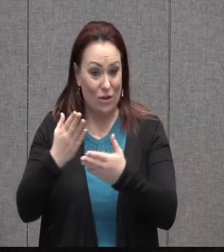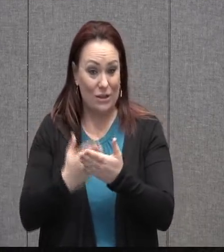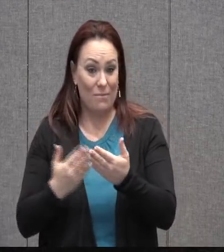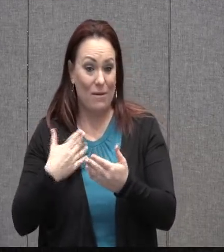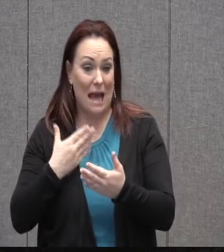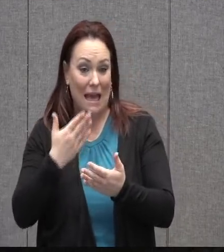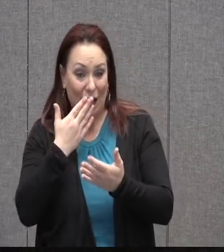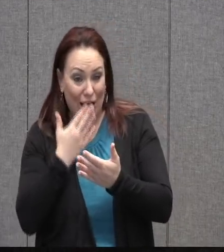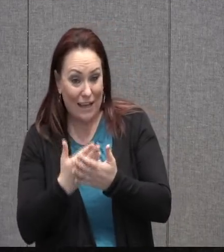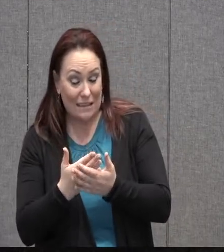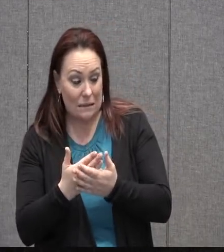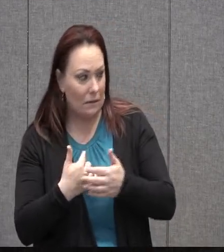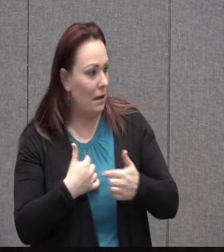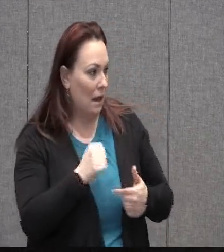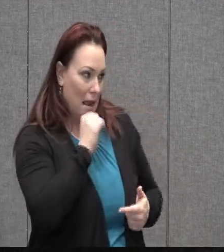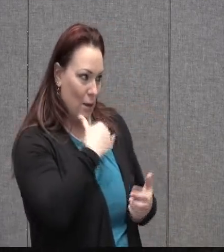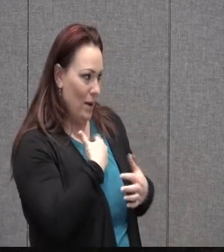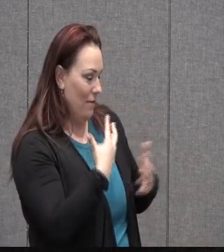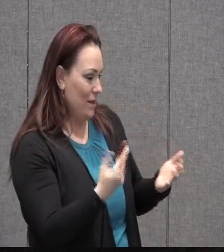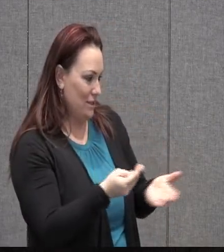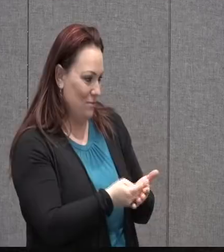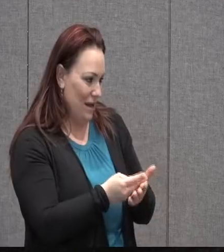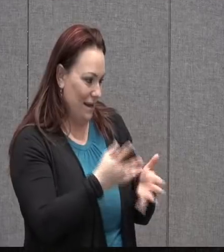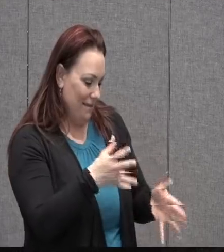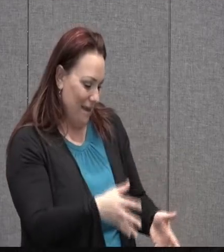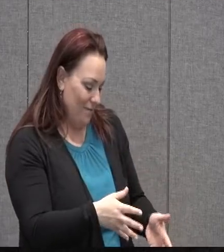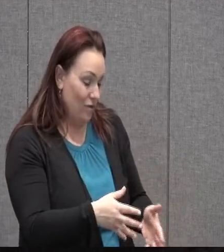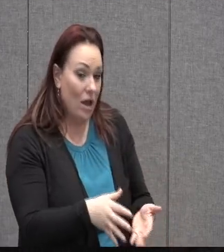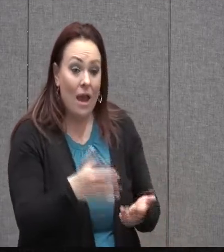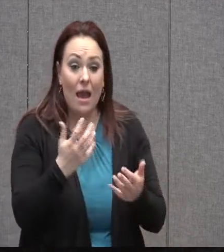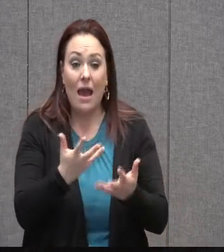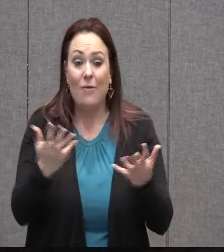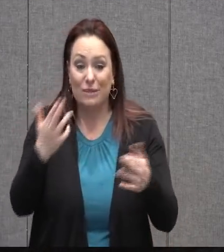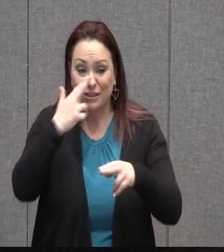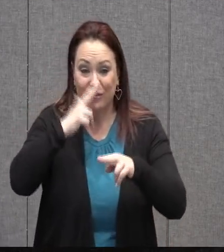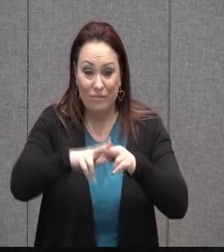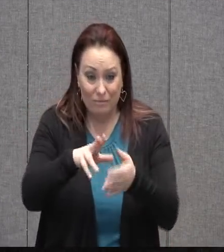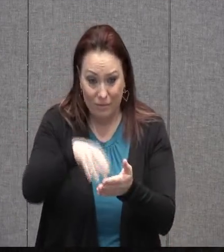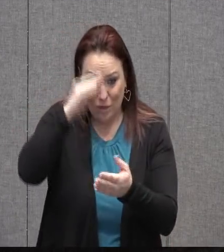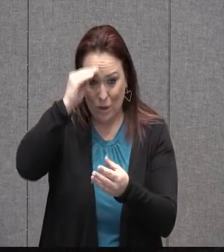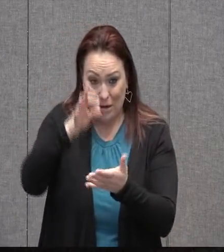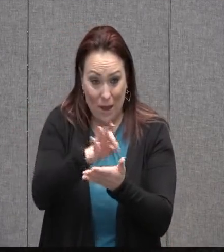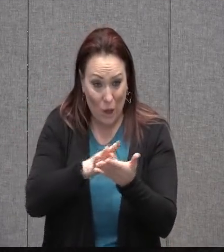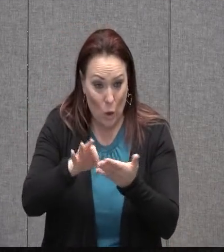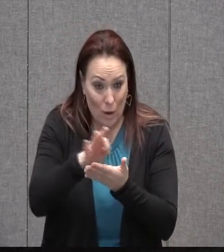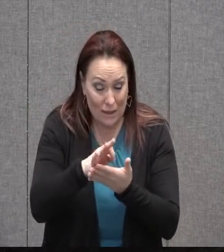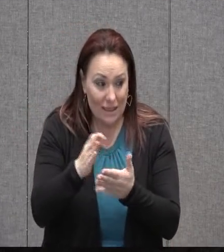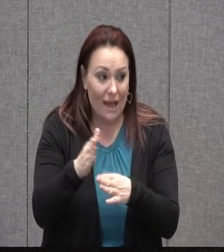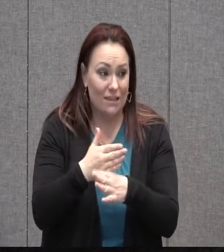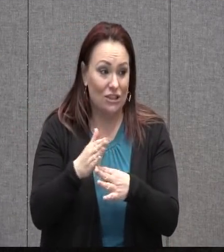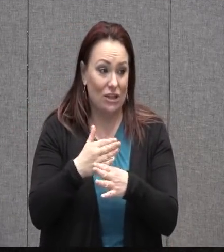How much fun it was today learning about coins and sharing some fun with somebody at my house.